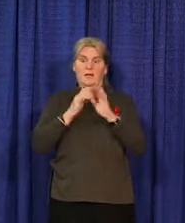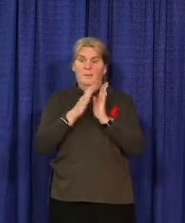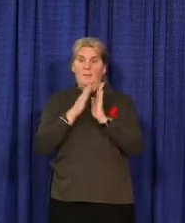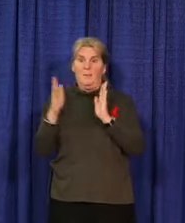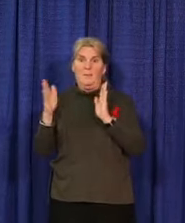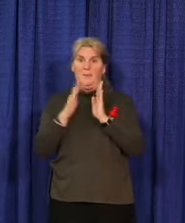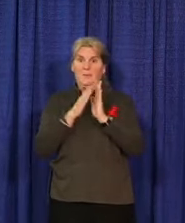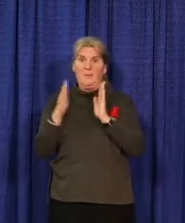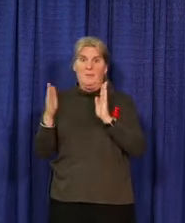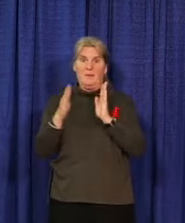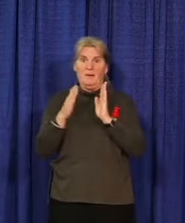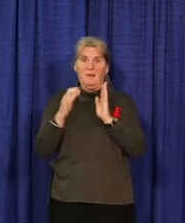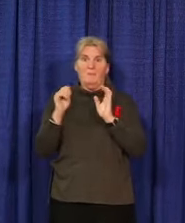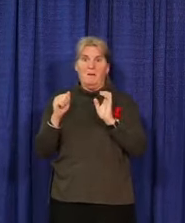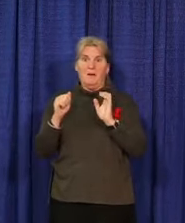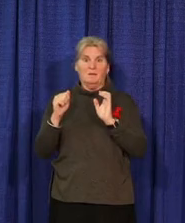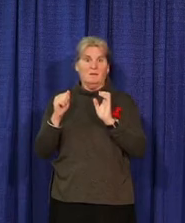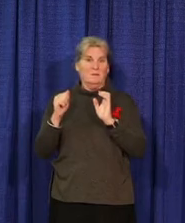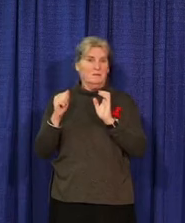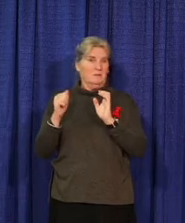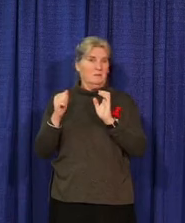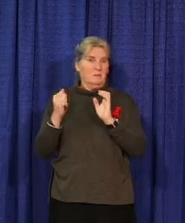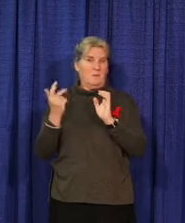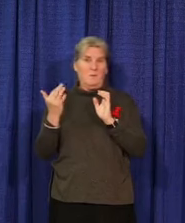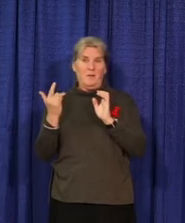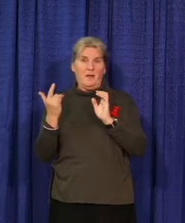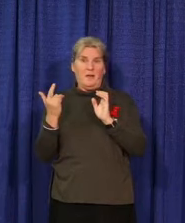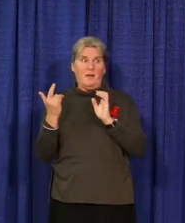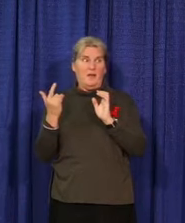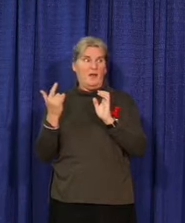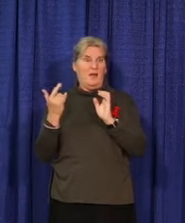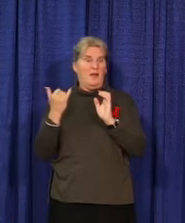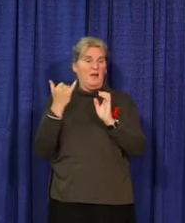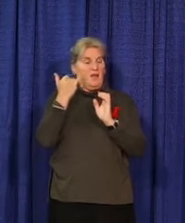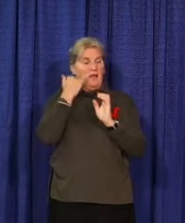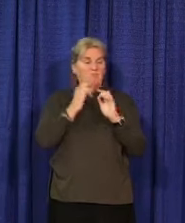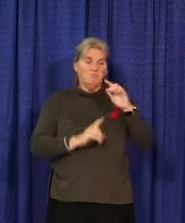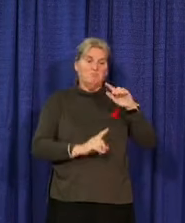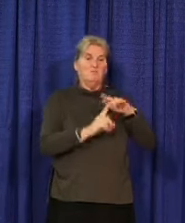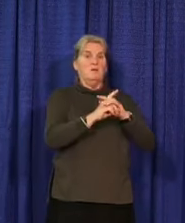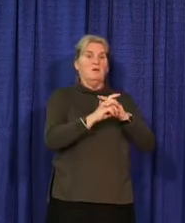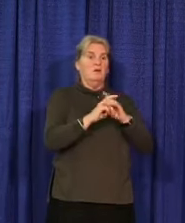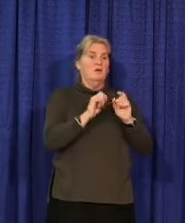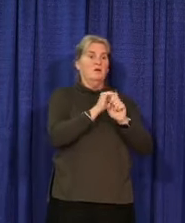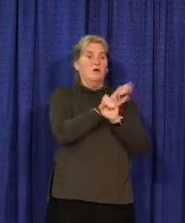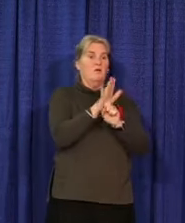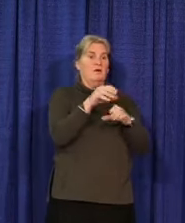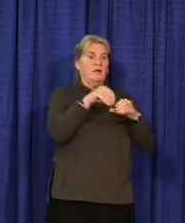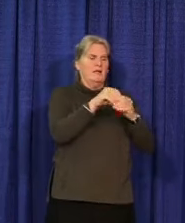tracing. Is there a contingency plan if there is an outbreak in a school?